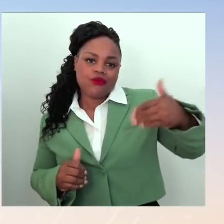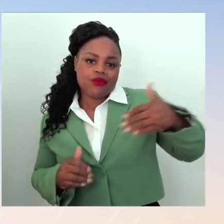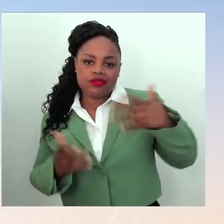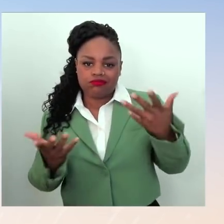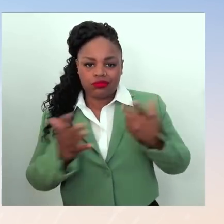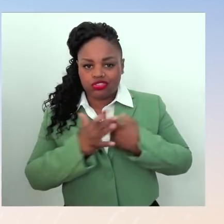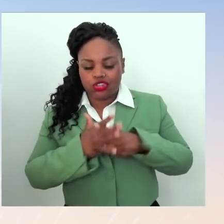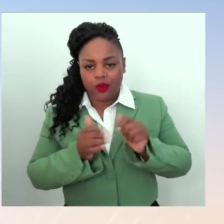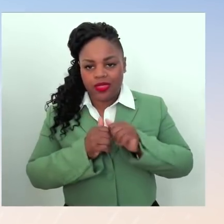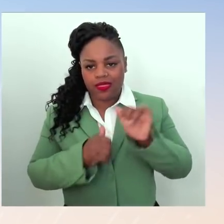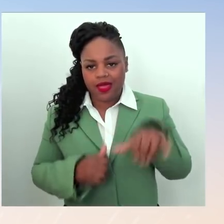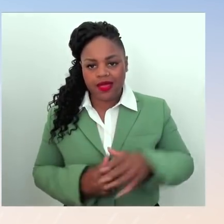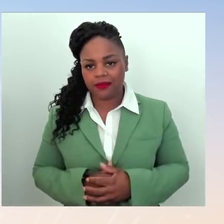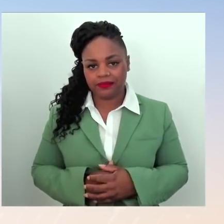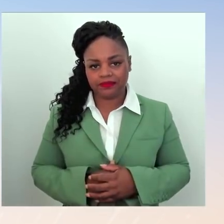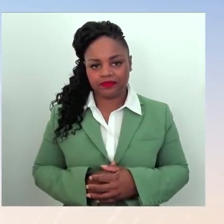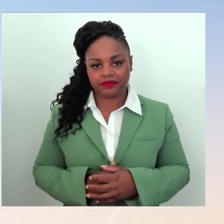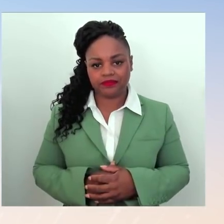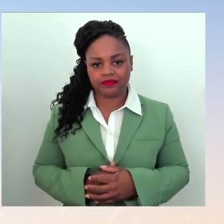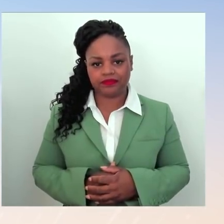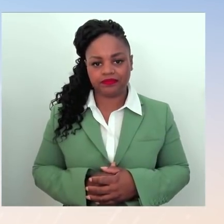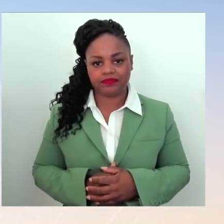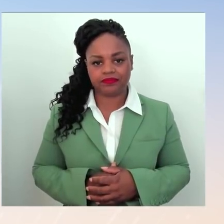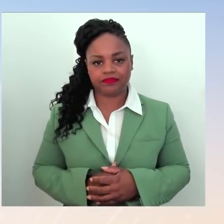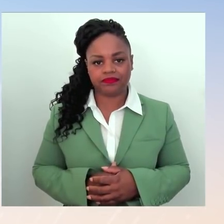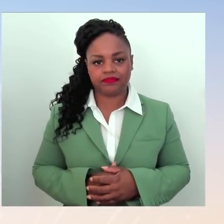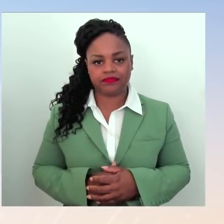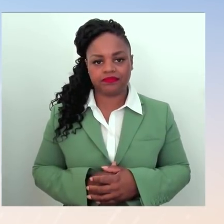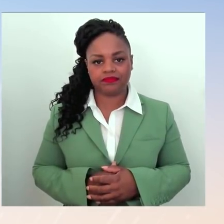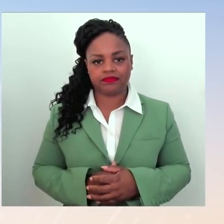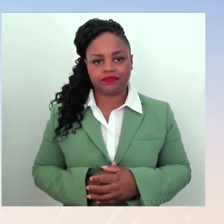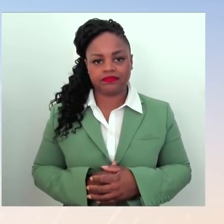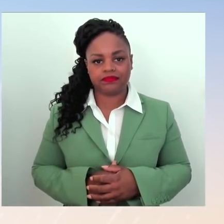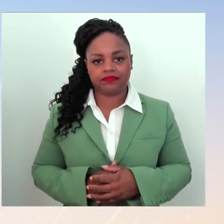through the Nord Stream 1 pipeline -- Nord Stream 2.